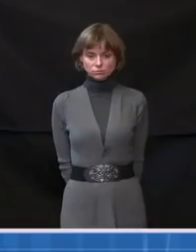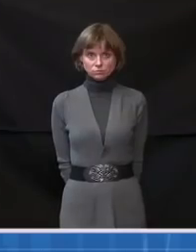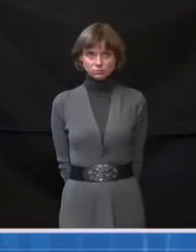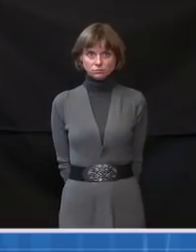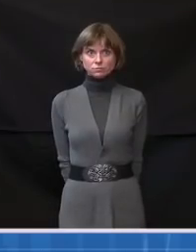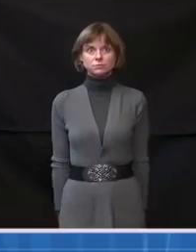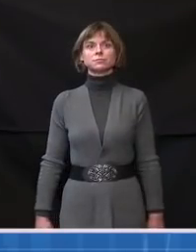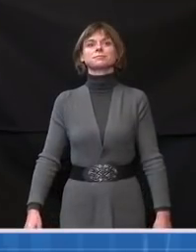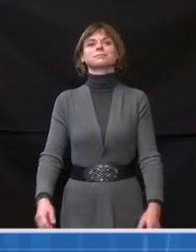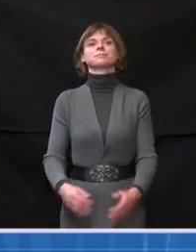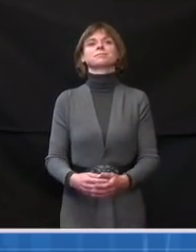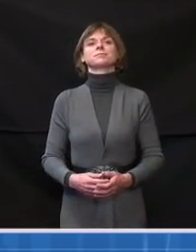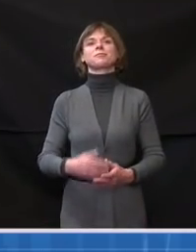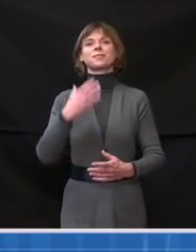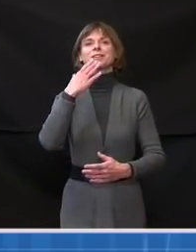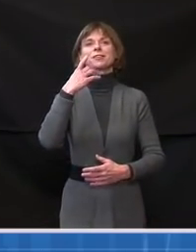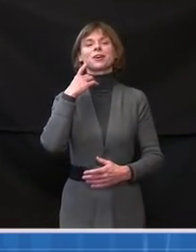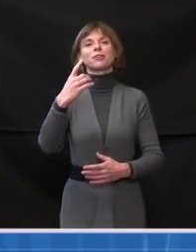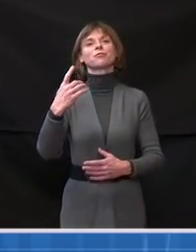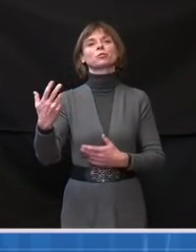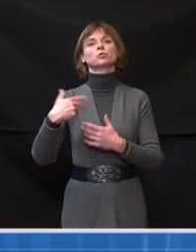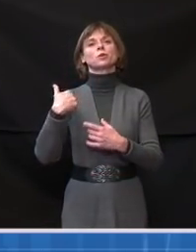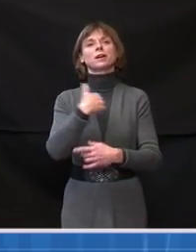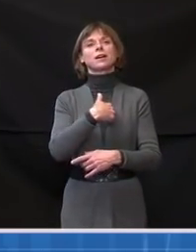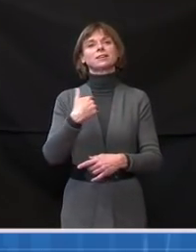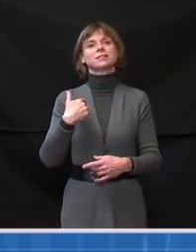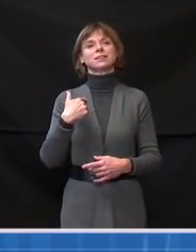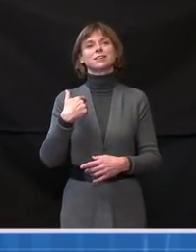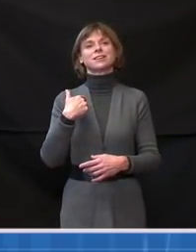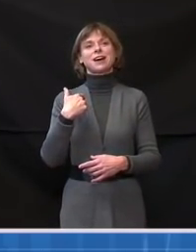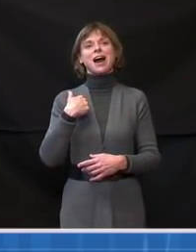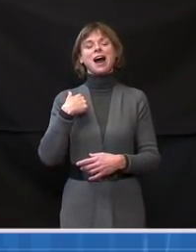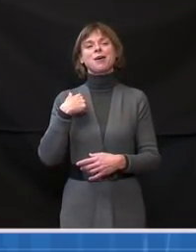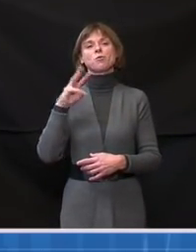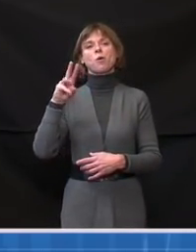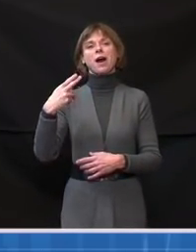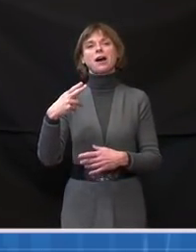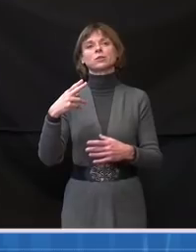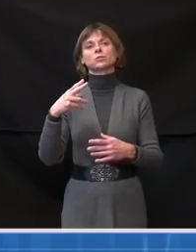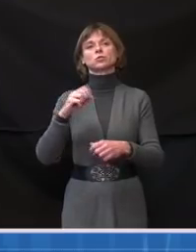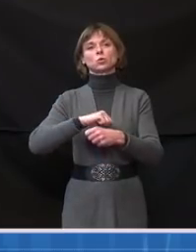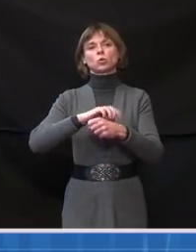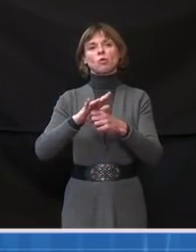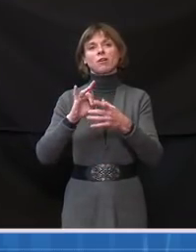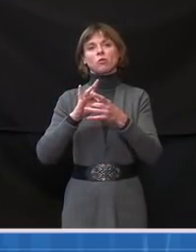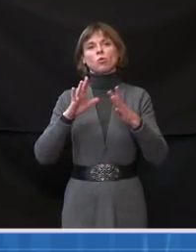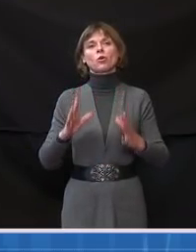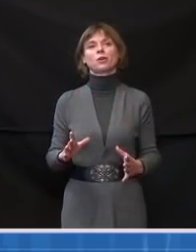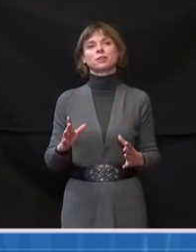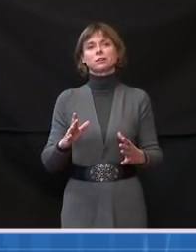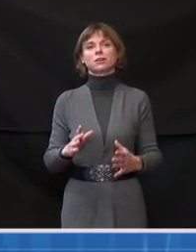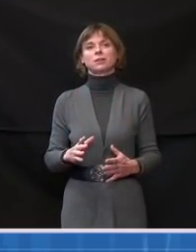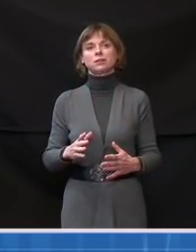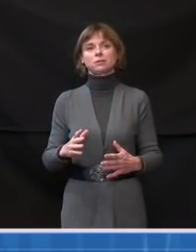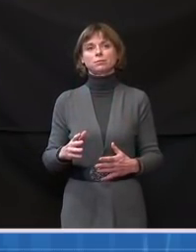Mr. Zients: Thank you for joining us. I’m Jeff Zients, White House COVID Coordinator. I’m pleased to be joined today by Dr. Marcella Nunez-Smith,